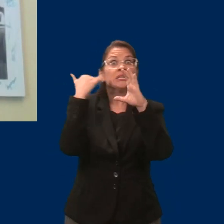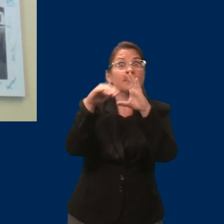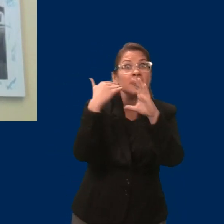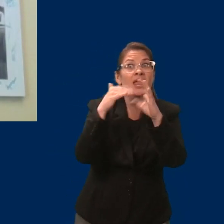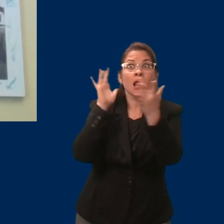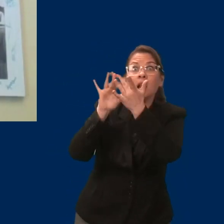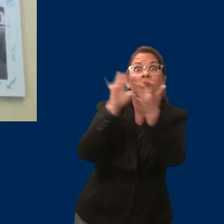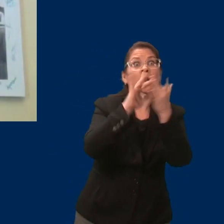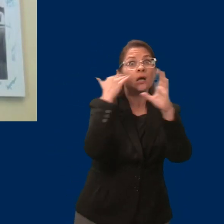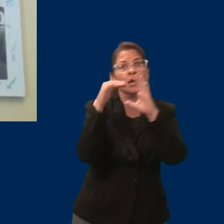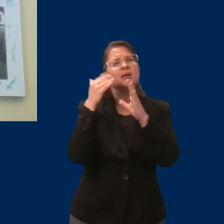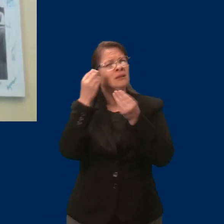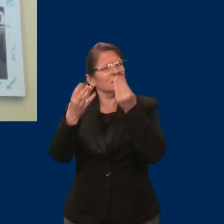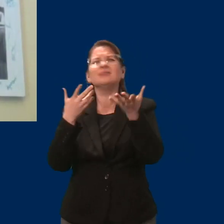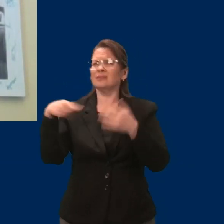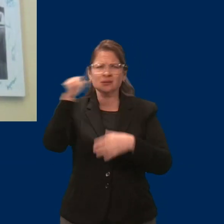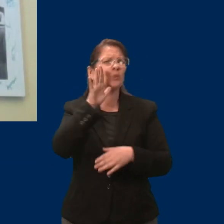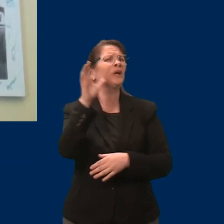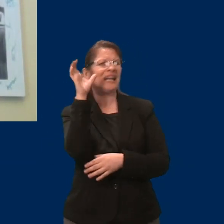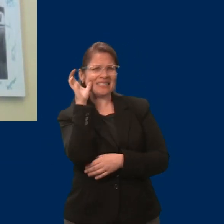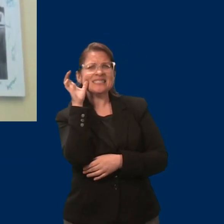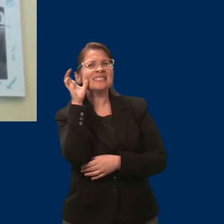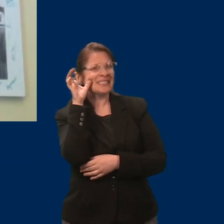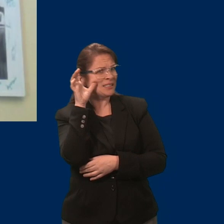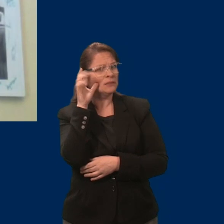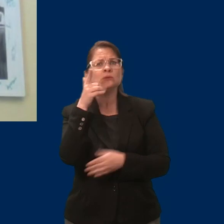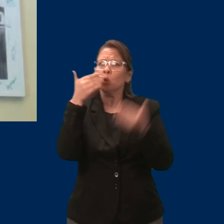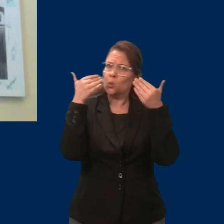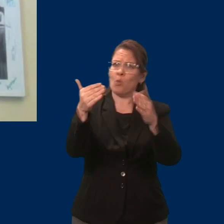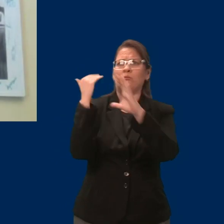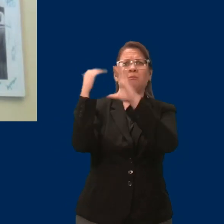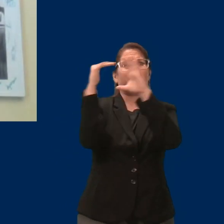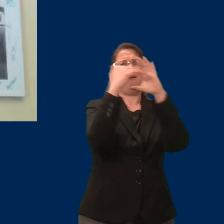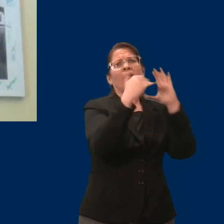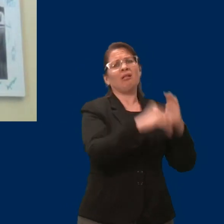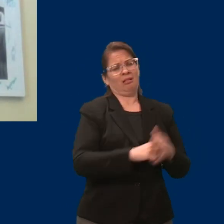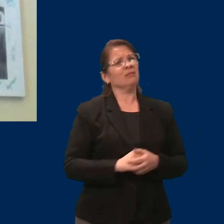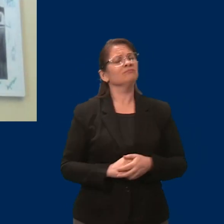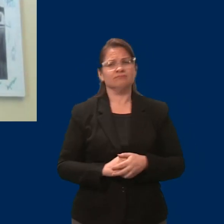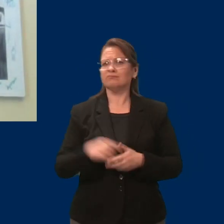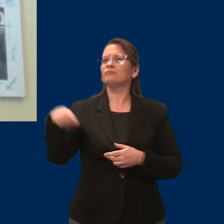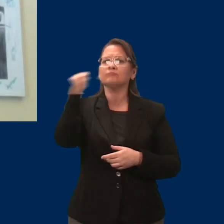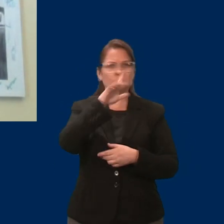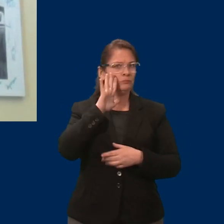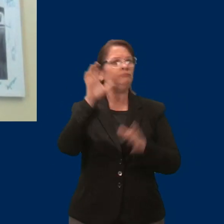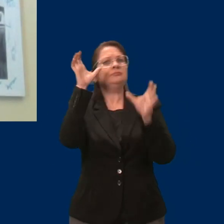And no one is a better advocate for the community than you,